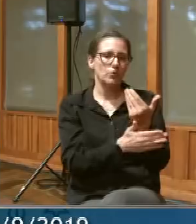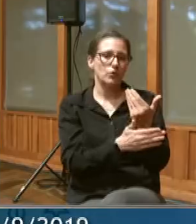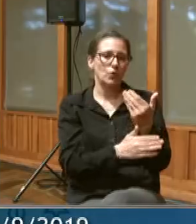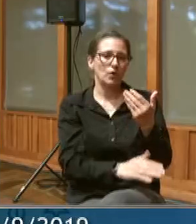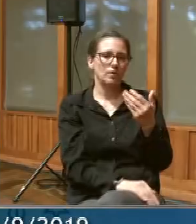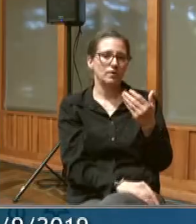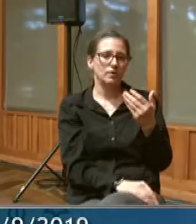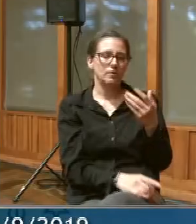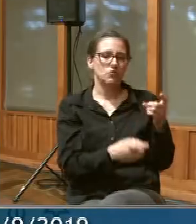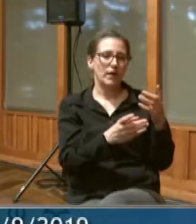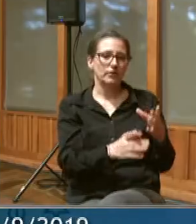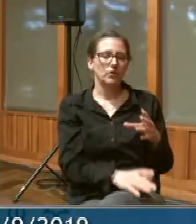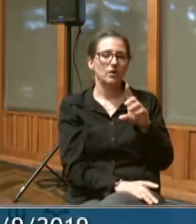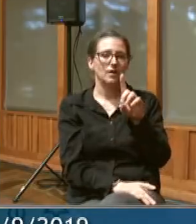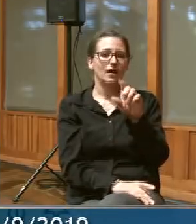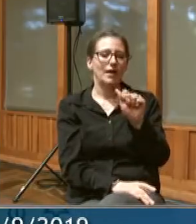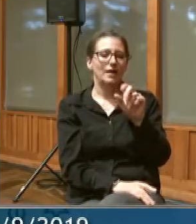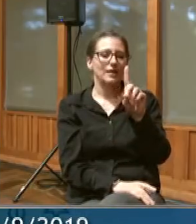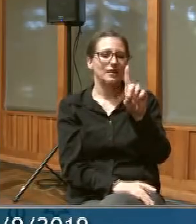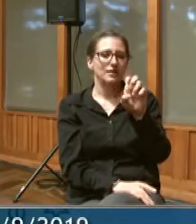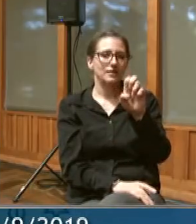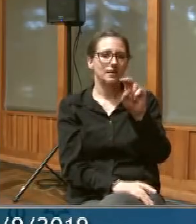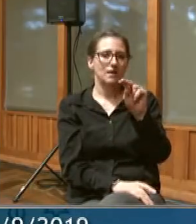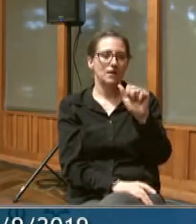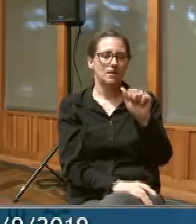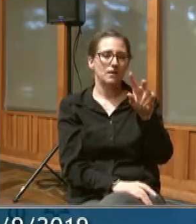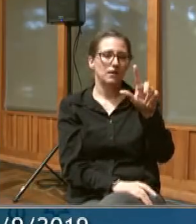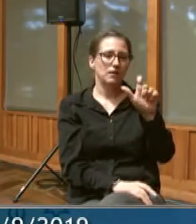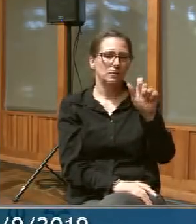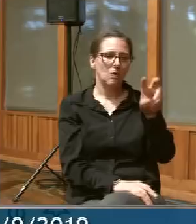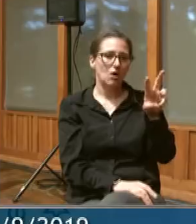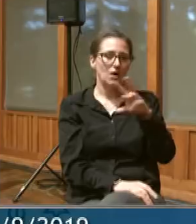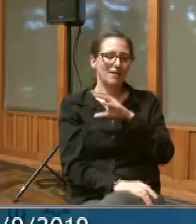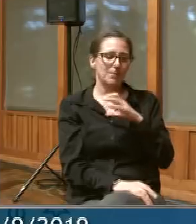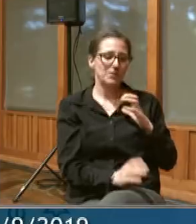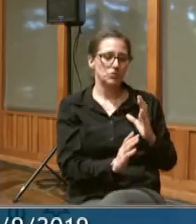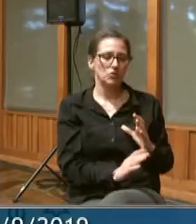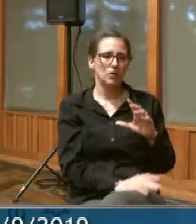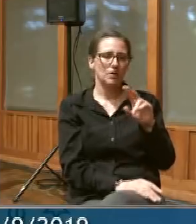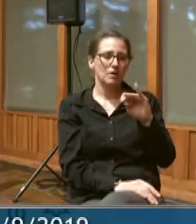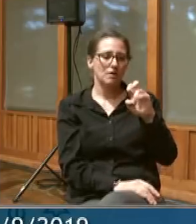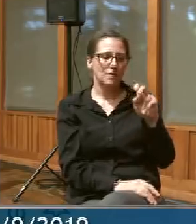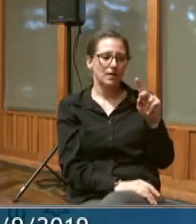I SUPPORT THE WORK THAT THE BUREAU IS DNDER THE LEADERSHIP OF NEW PARKS DIRECTOR IDINA LONG AND COMMISSIONER NICK